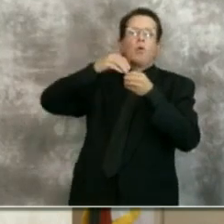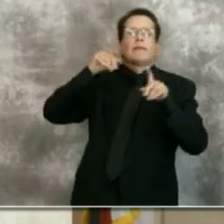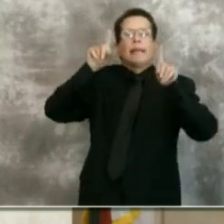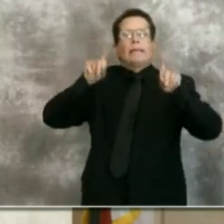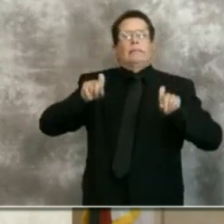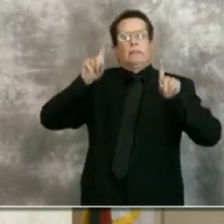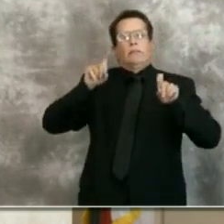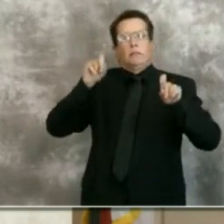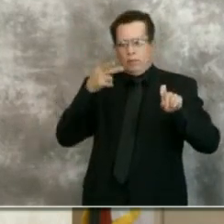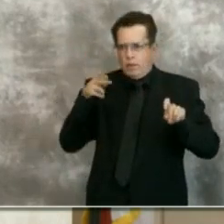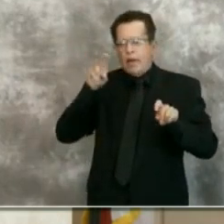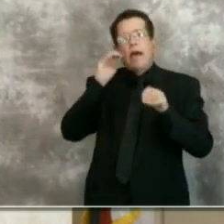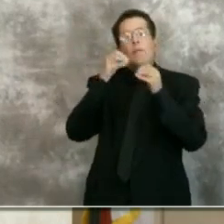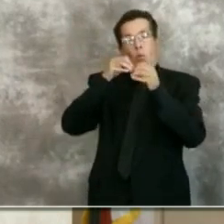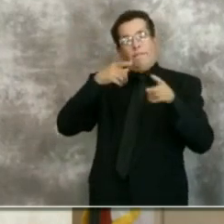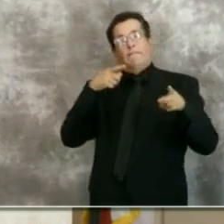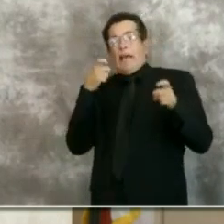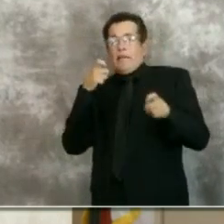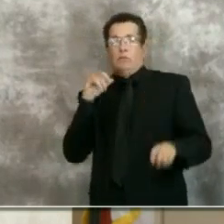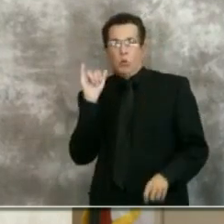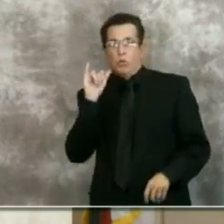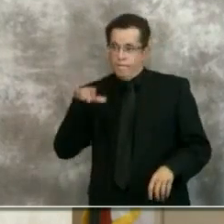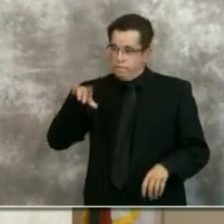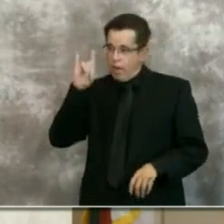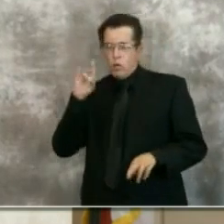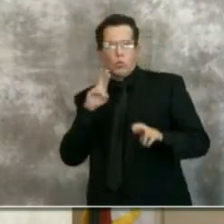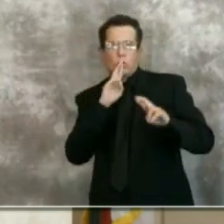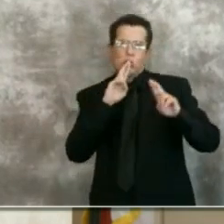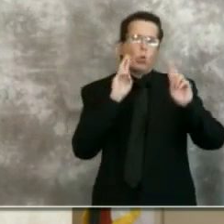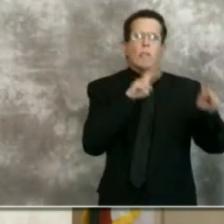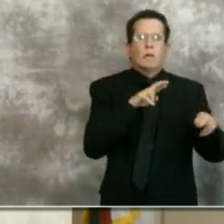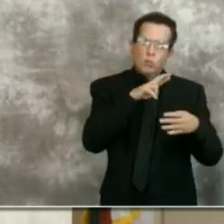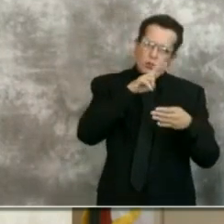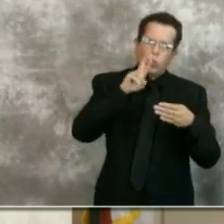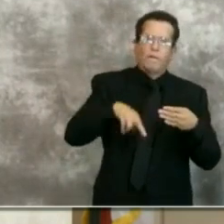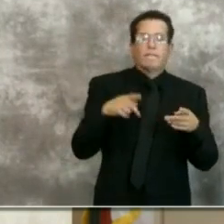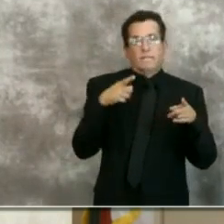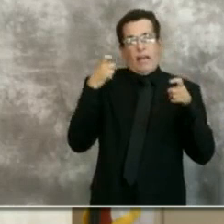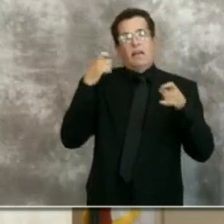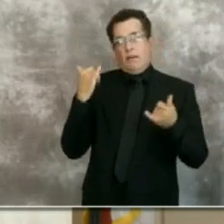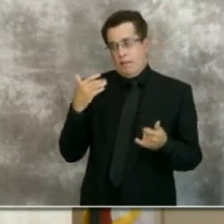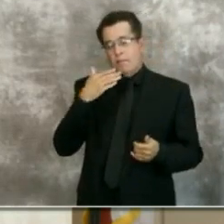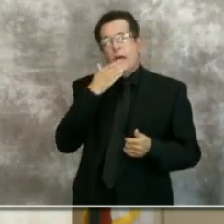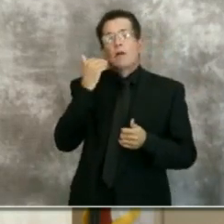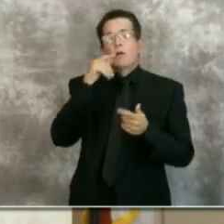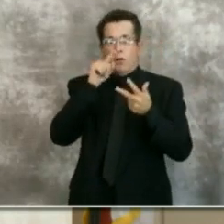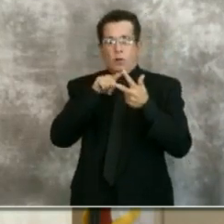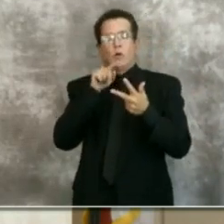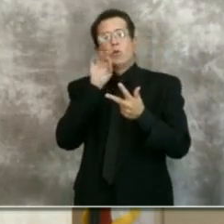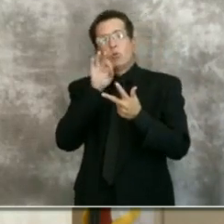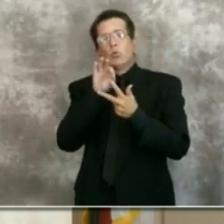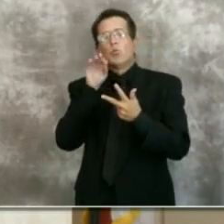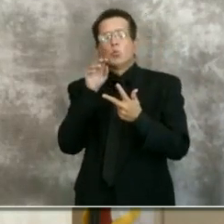WEEK THINGS WE'VE DONE TO ADDRESS CHALLENGES IN THE TESTING SYSTEM AND KEEP OUR NUMBERS HIGH BUT ALSO INCREASE